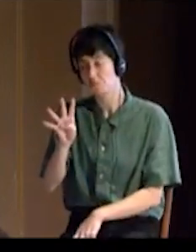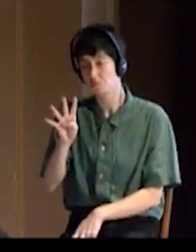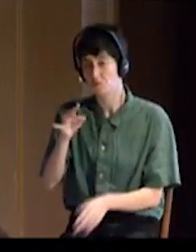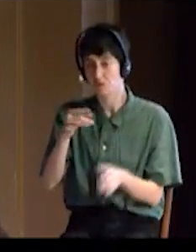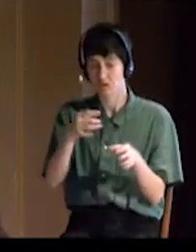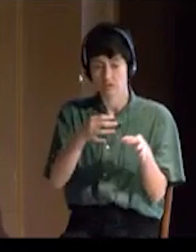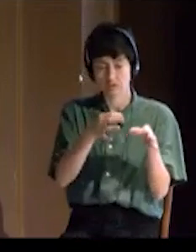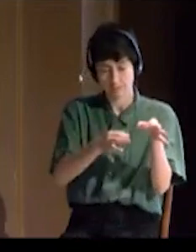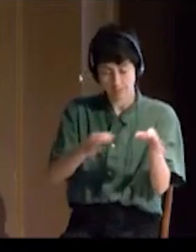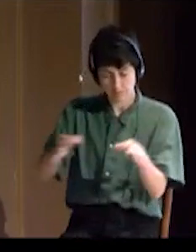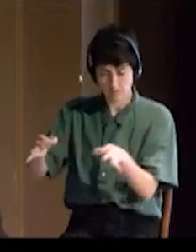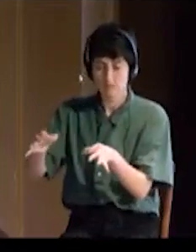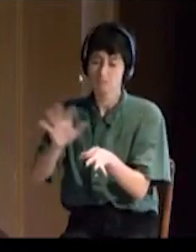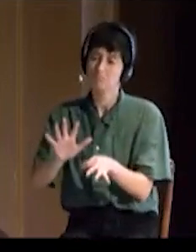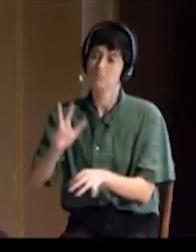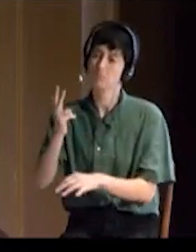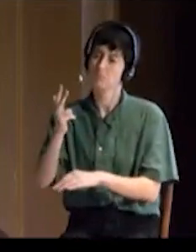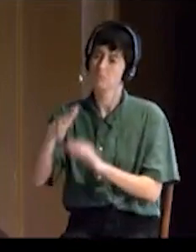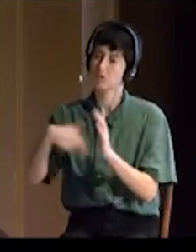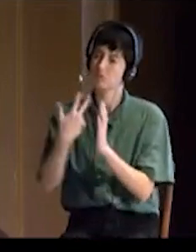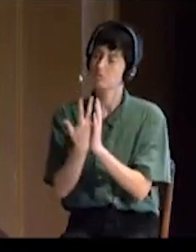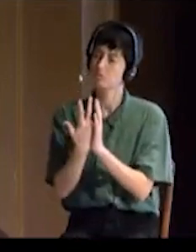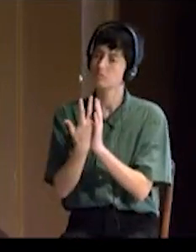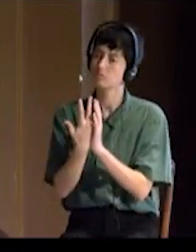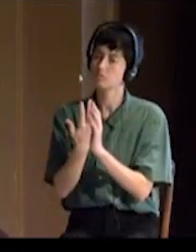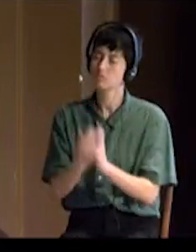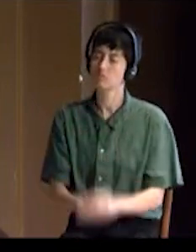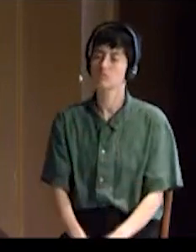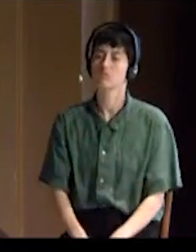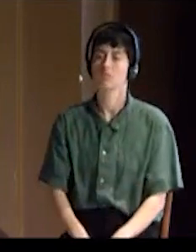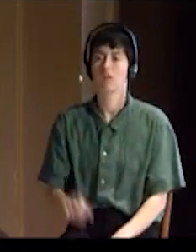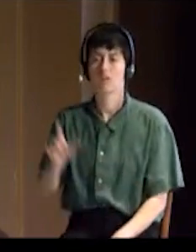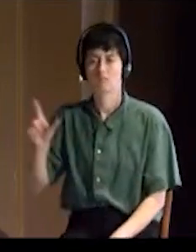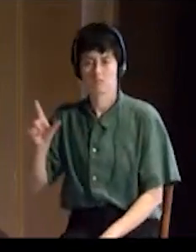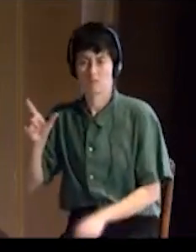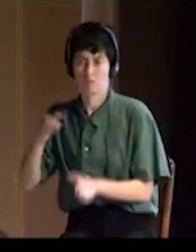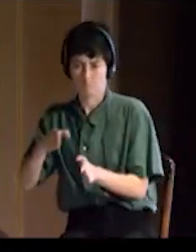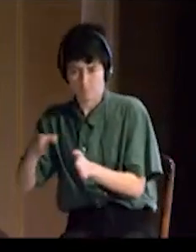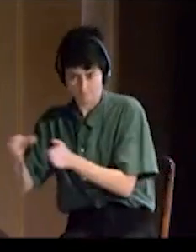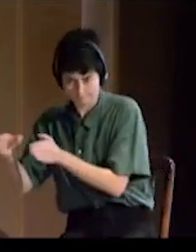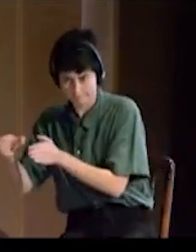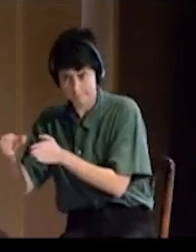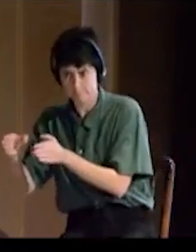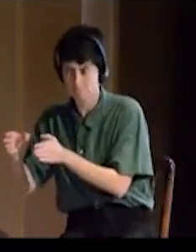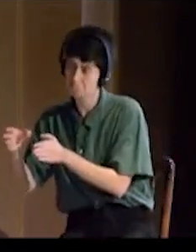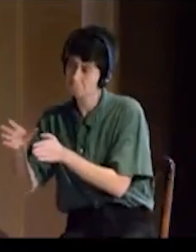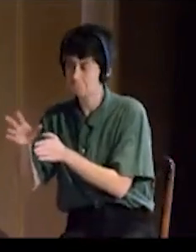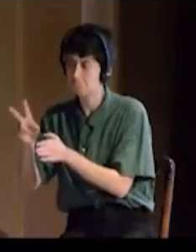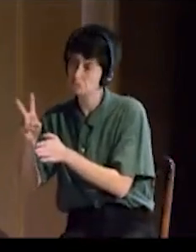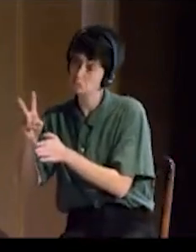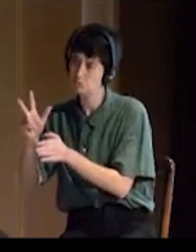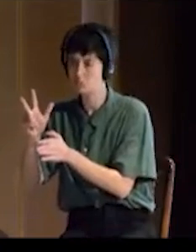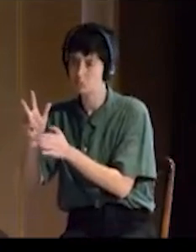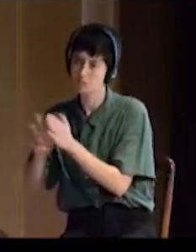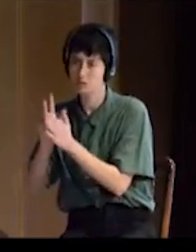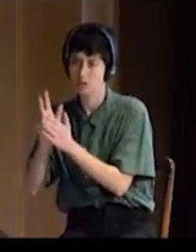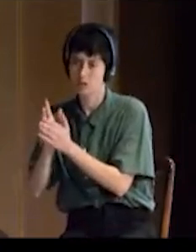And then the library prep too takes about two or three hours. And then you do some cleaning. So you can do all of that in one day